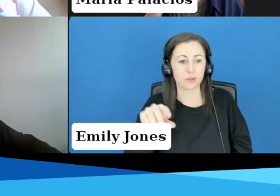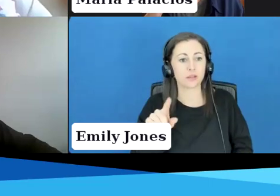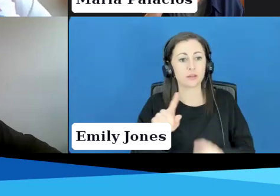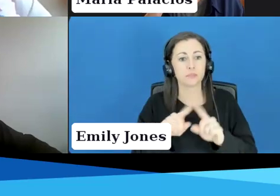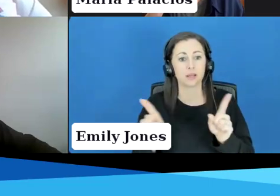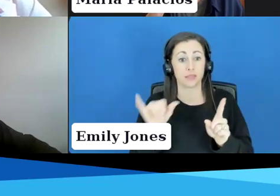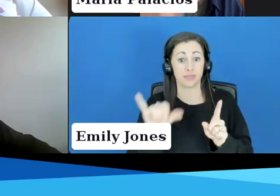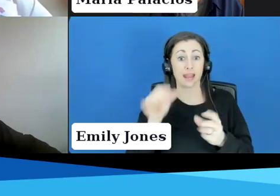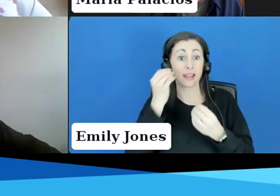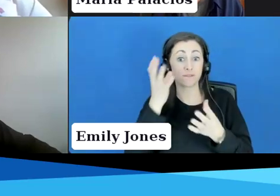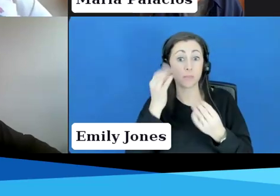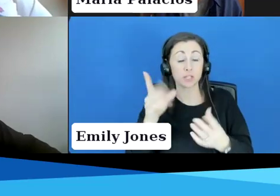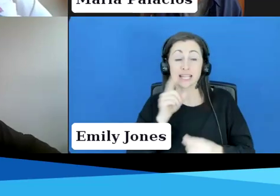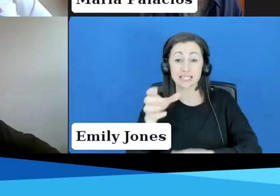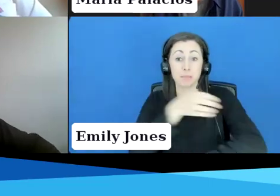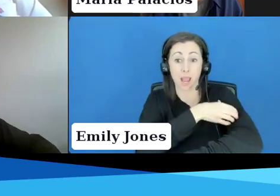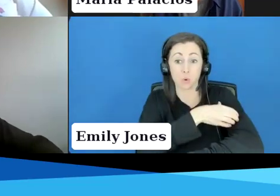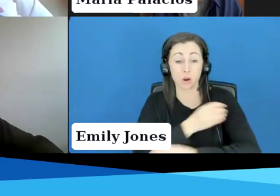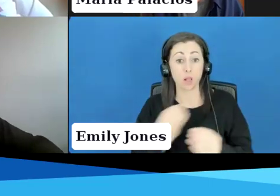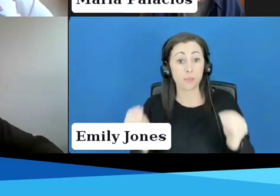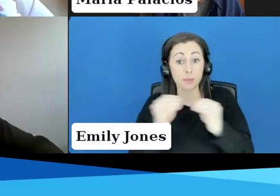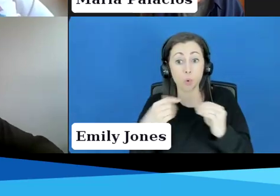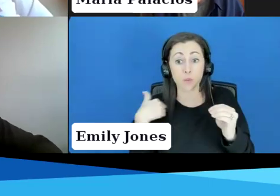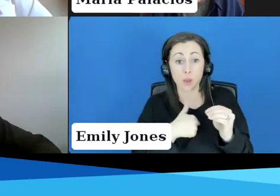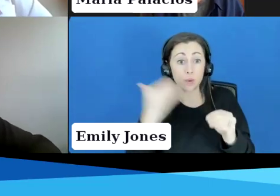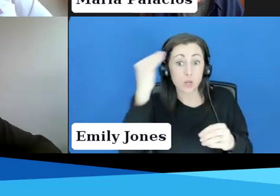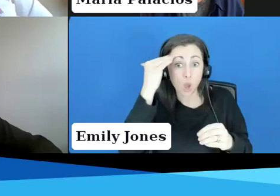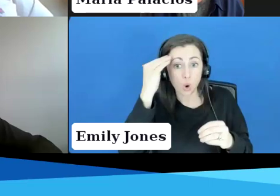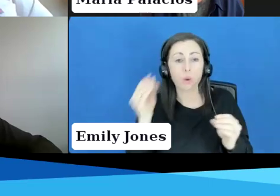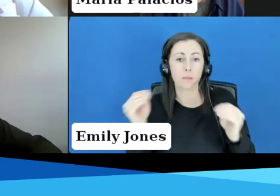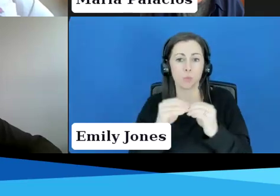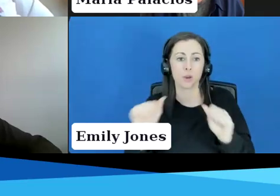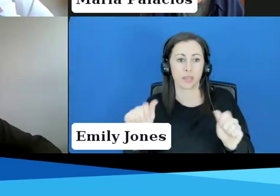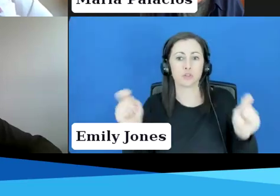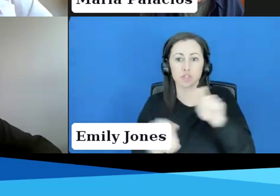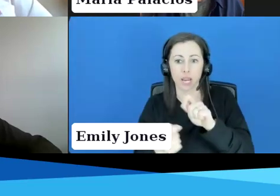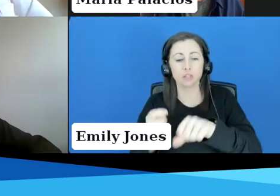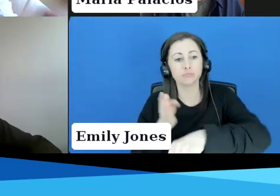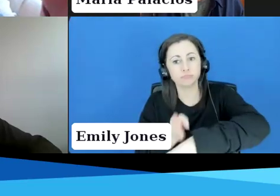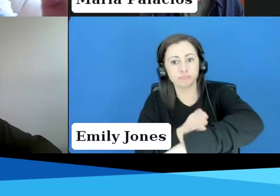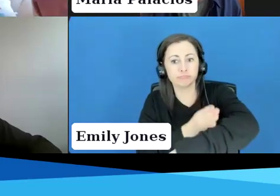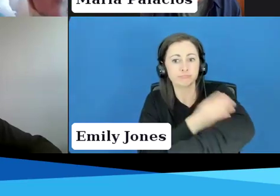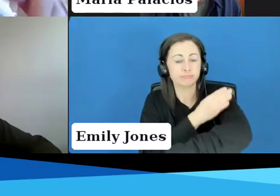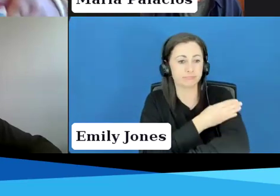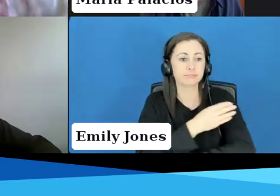information's power, and the more we know, the more we can change and the more we can improve. On the slide,